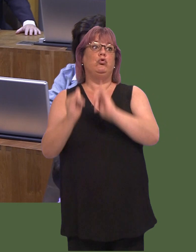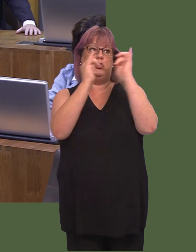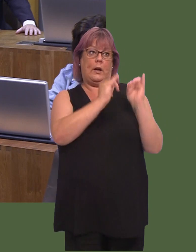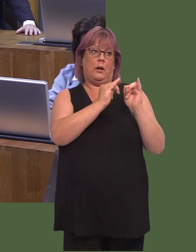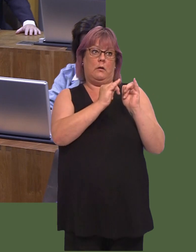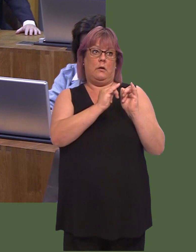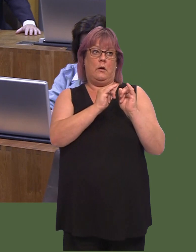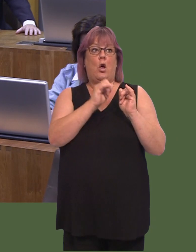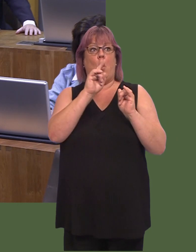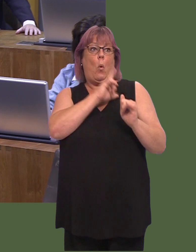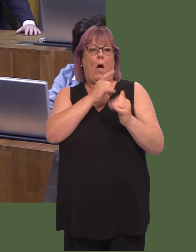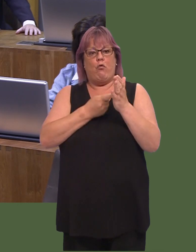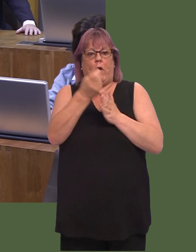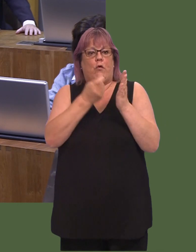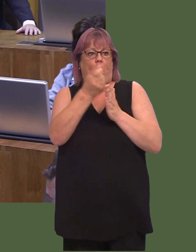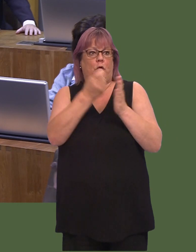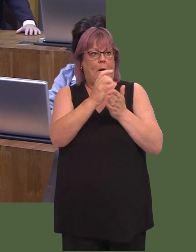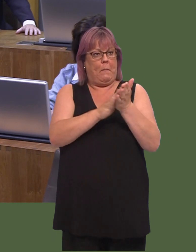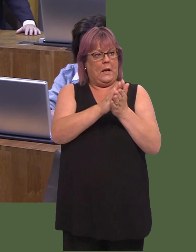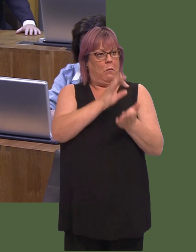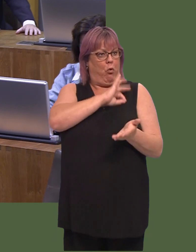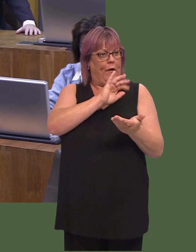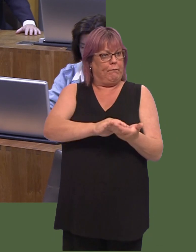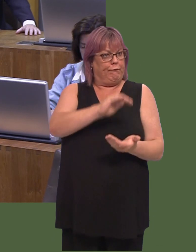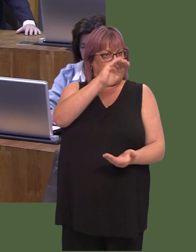They will have made a substantial amount of money in the main from those buildings.